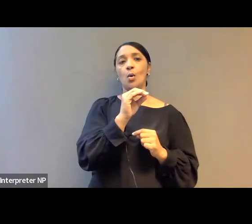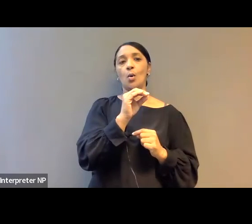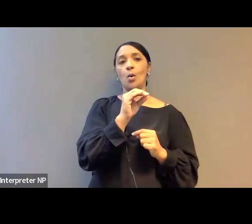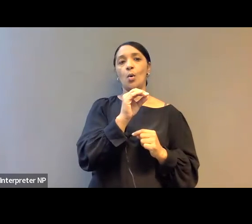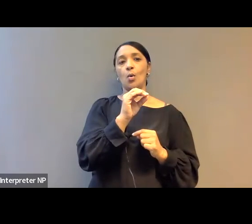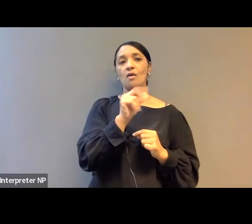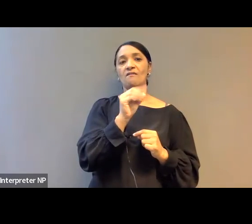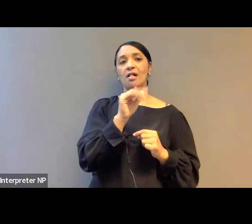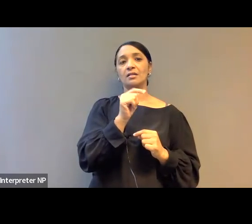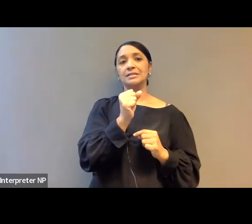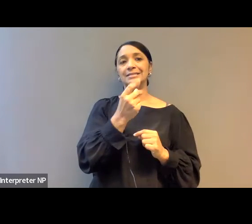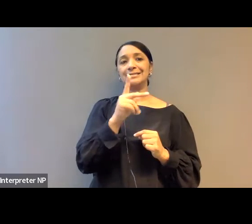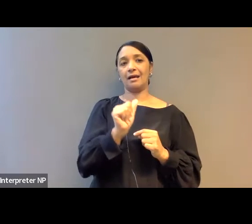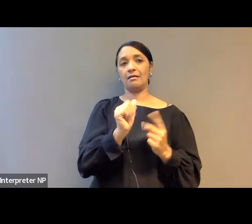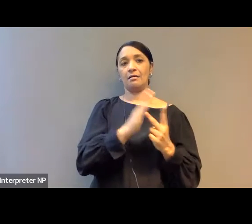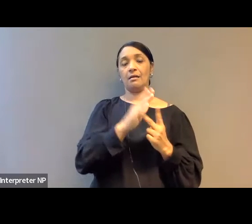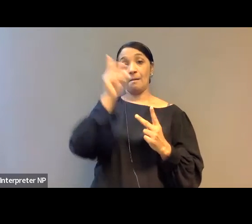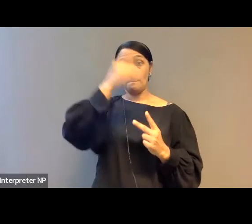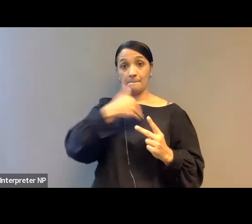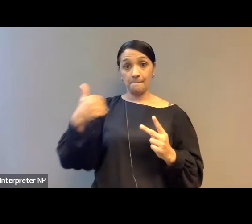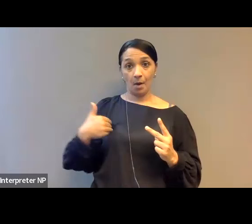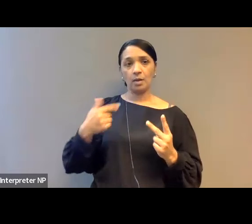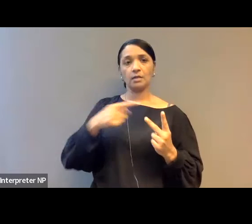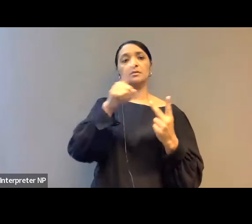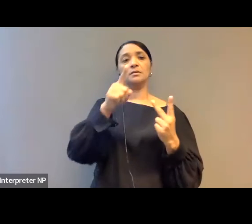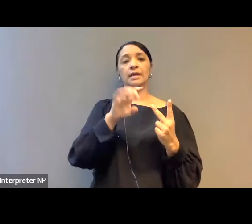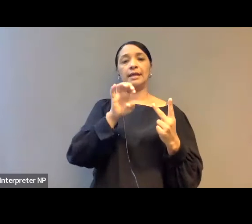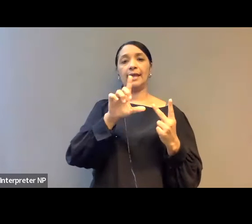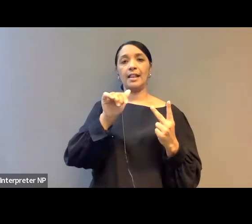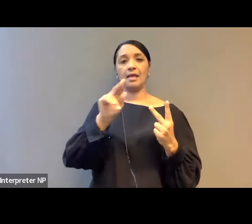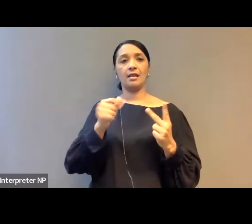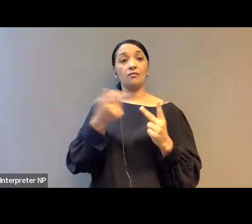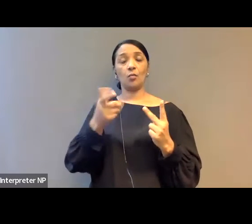and from the Identity and Democracy group, there is Elena Lizzi, from Italy.